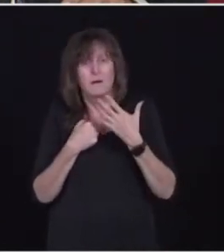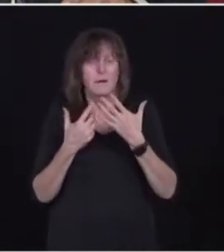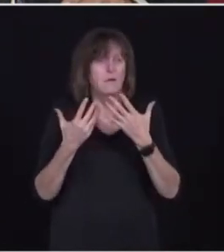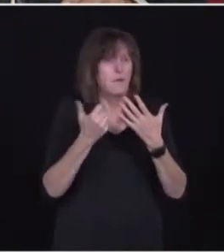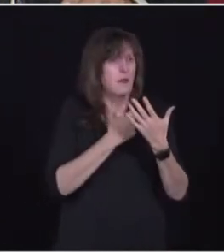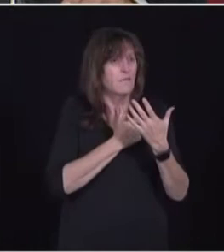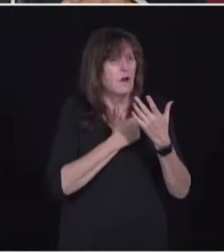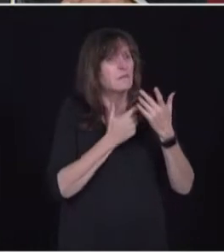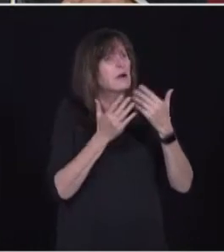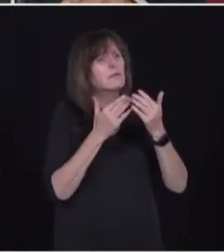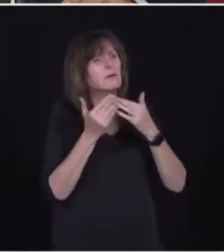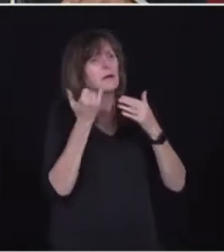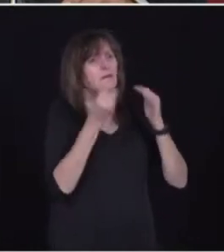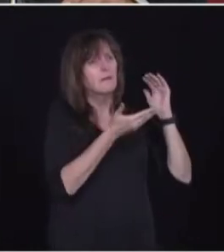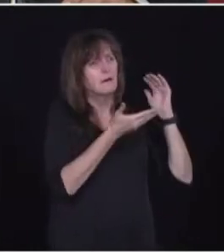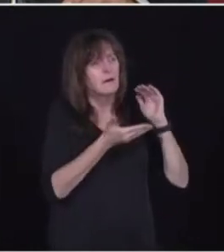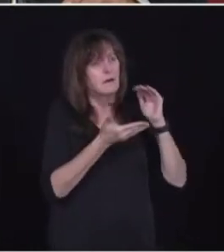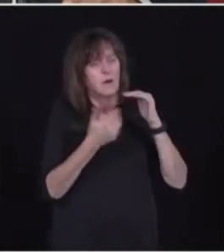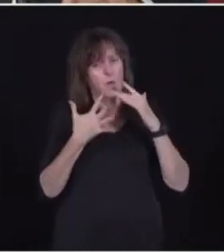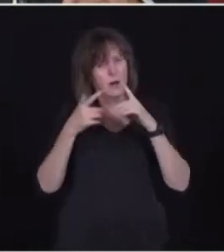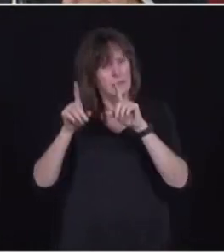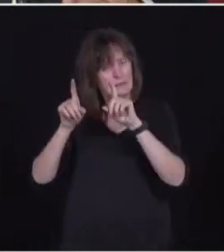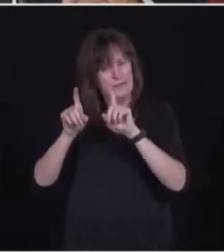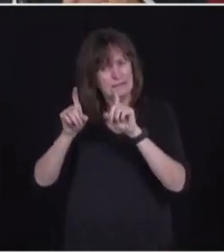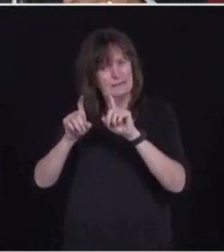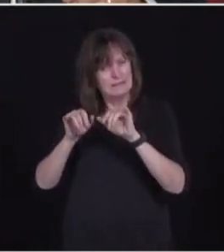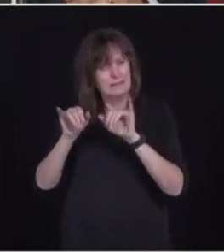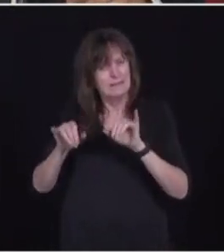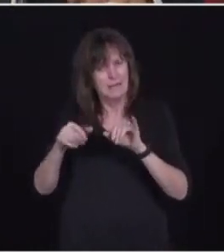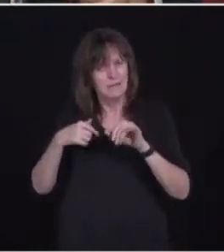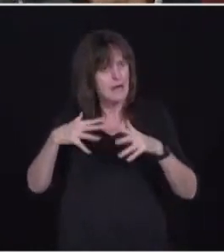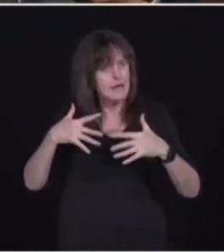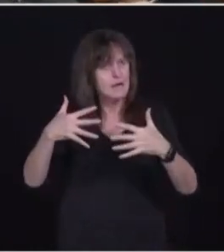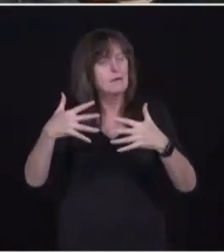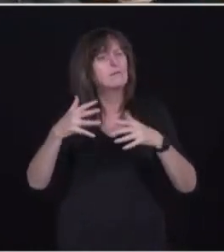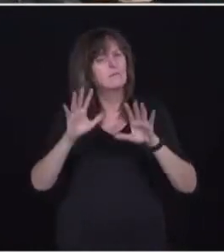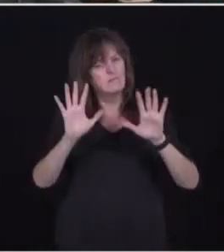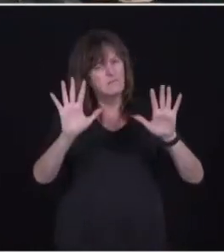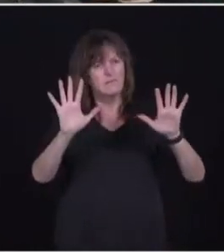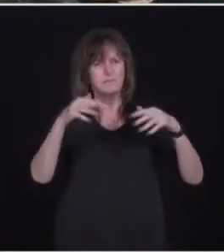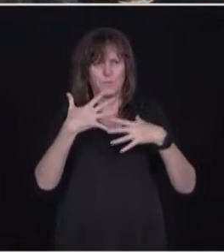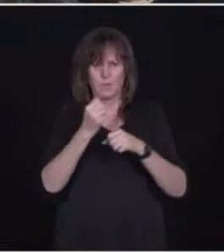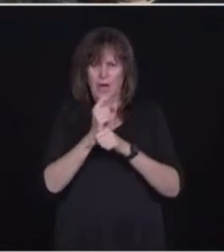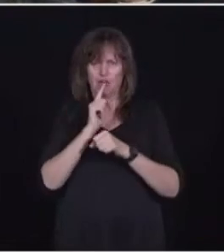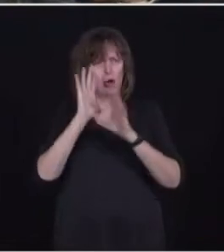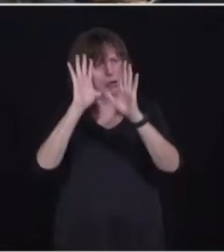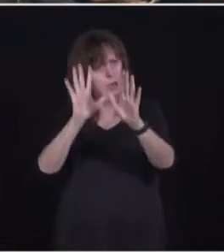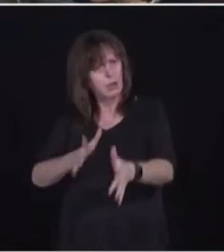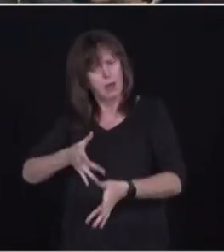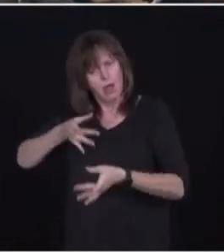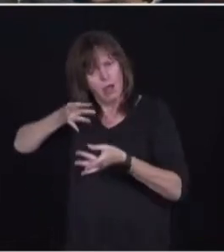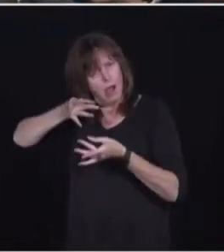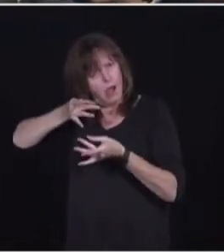On day one, when I arrived, I said I would love to get a trip or a drop of the vaccine to